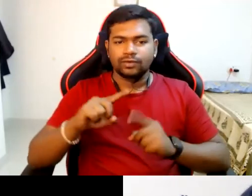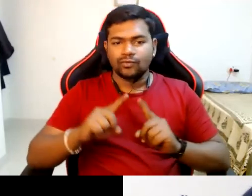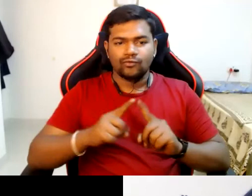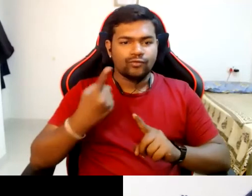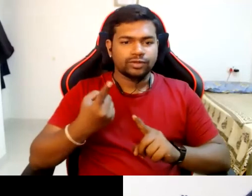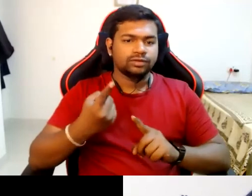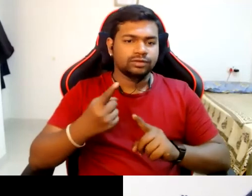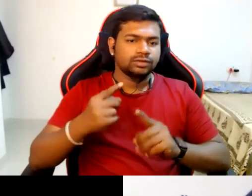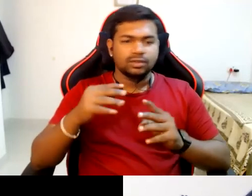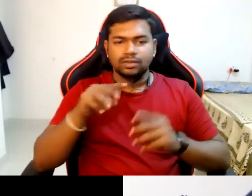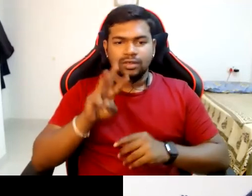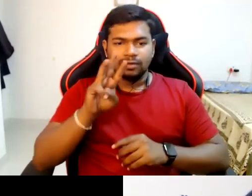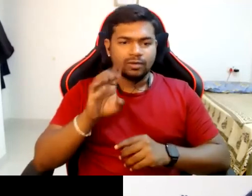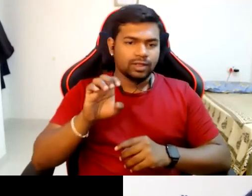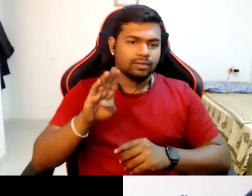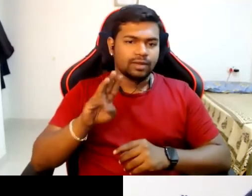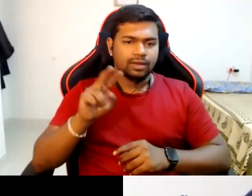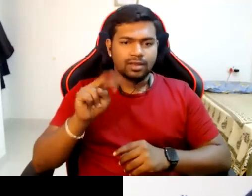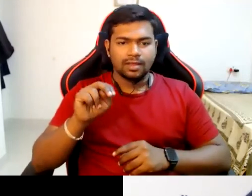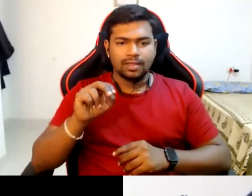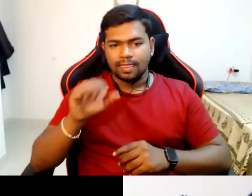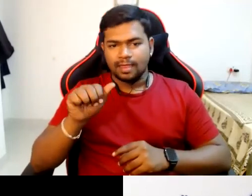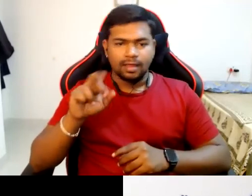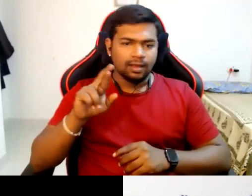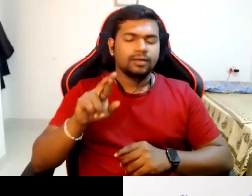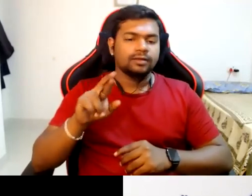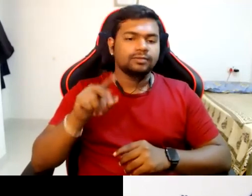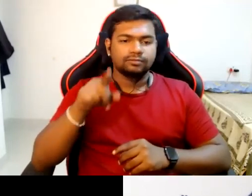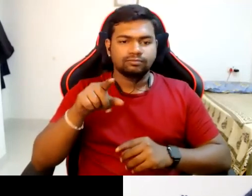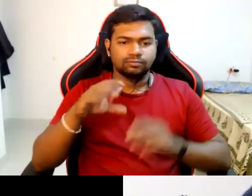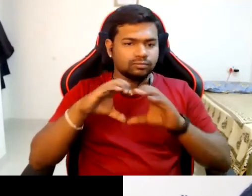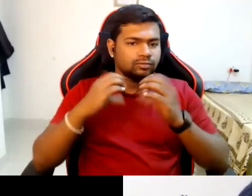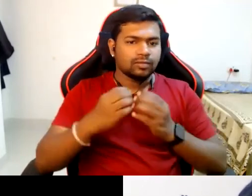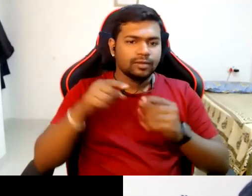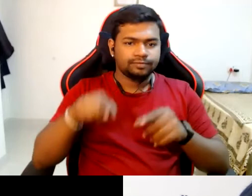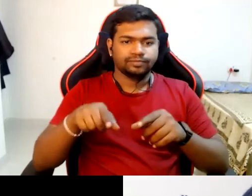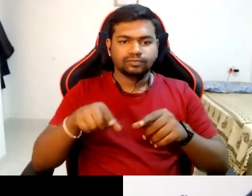of the series of Webinars that we will be organizing throughout this conference.